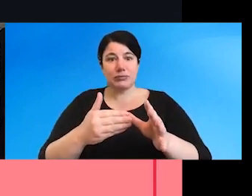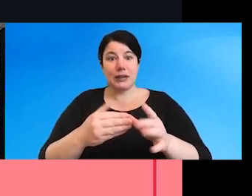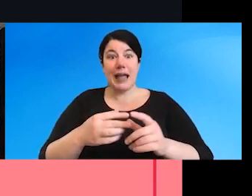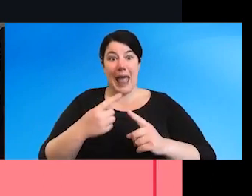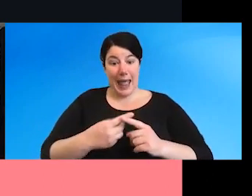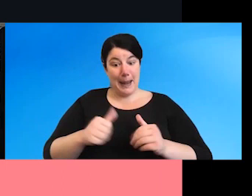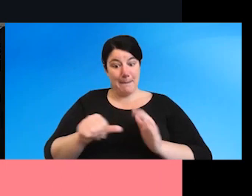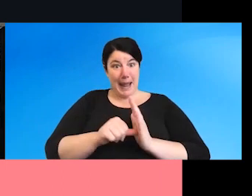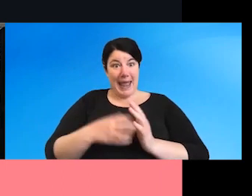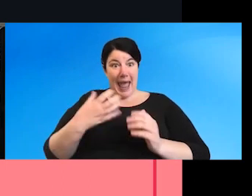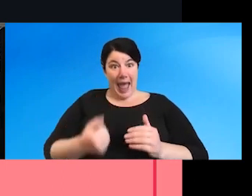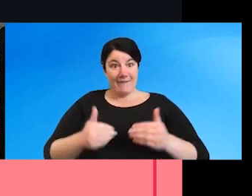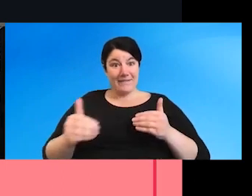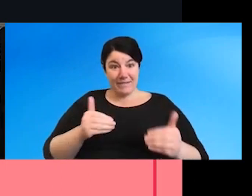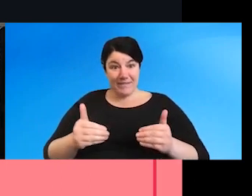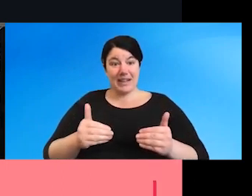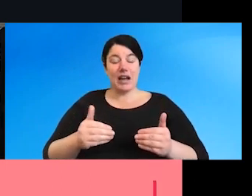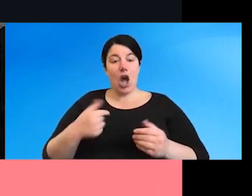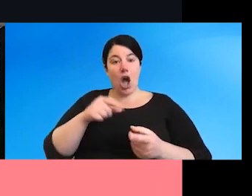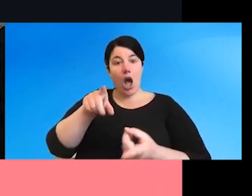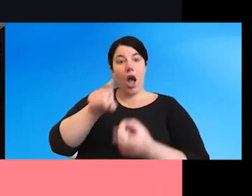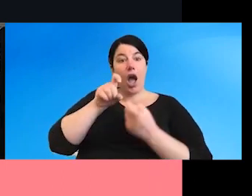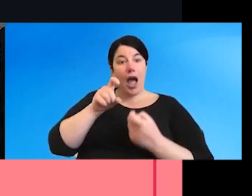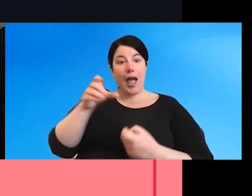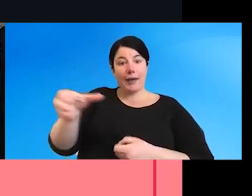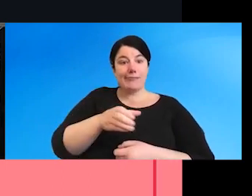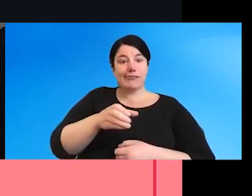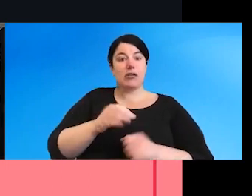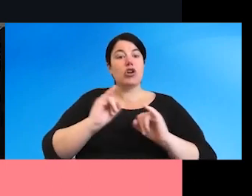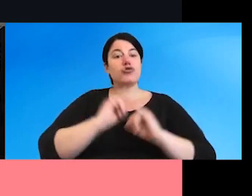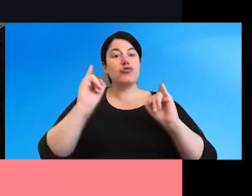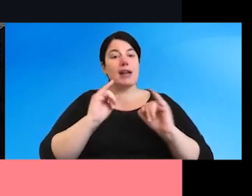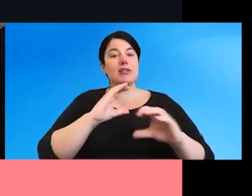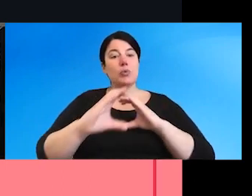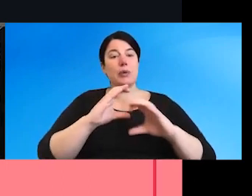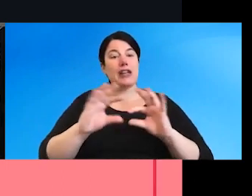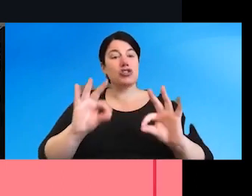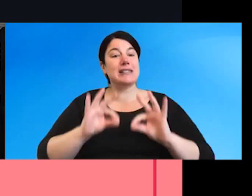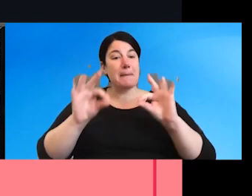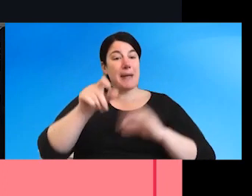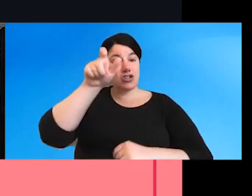I would recommend hiring a crisis communications specialist, it can